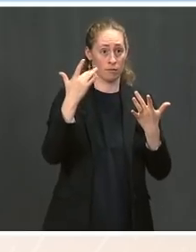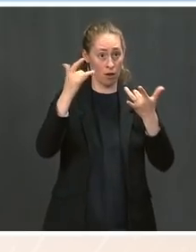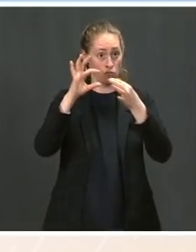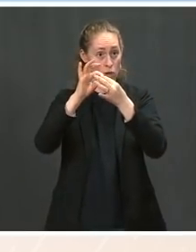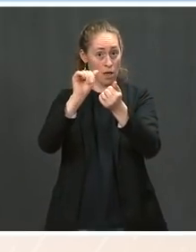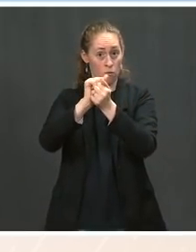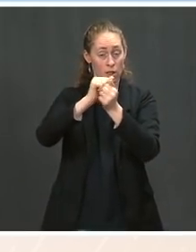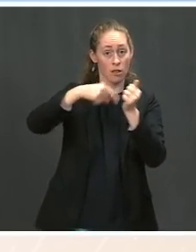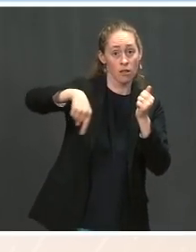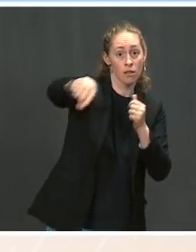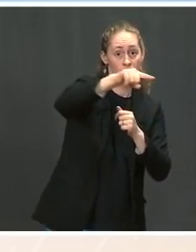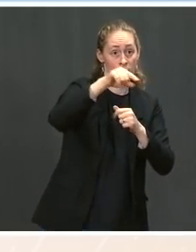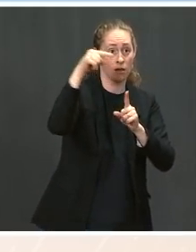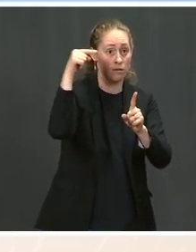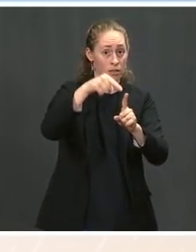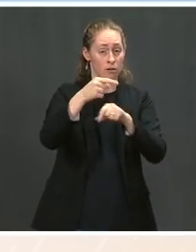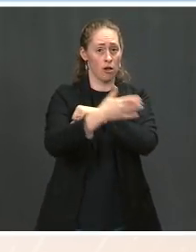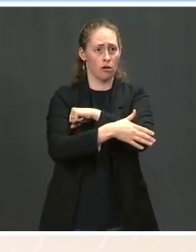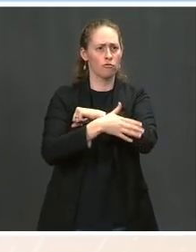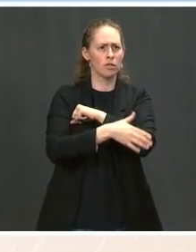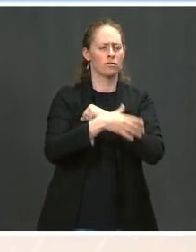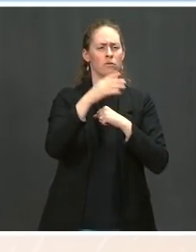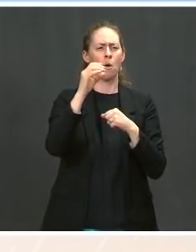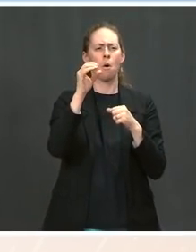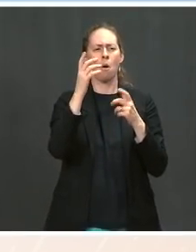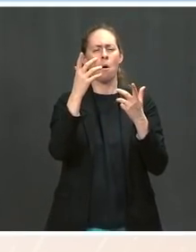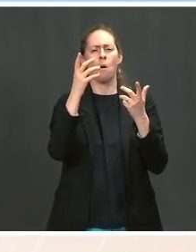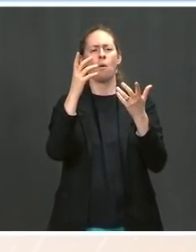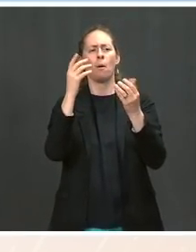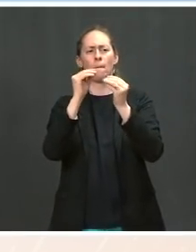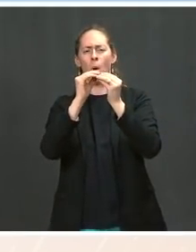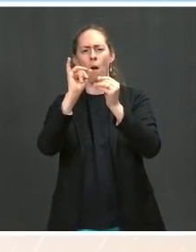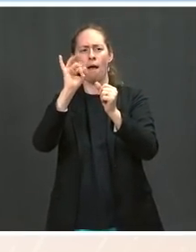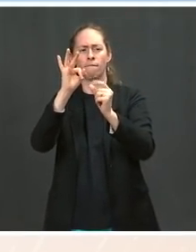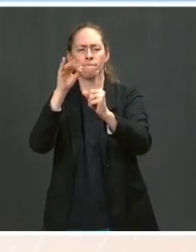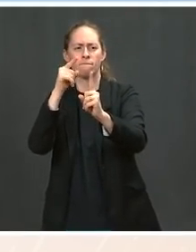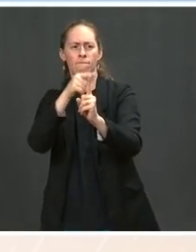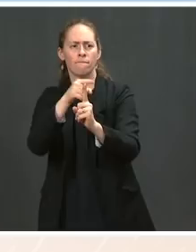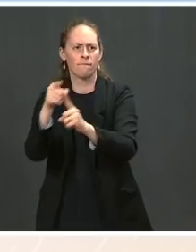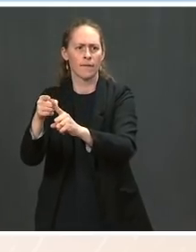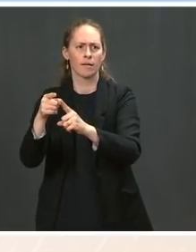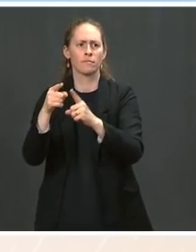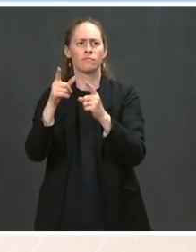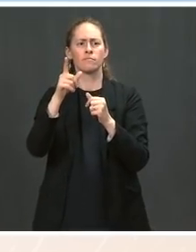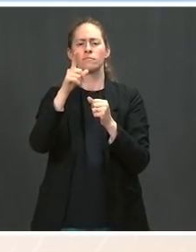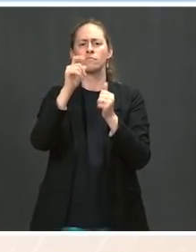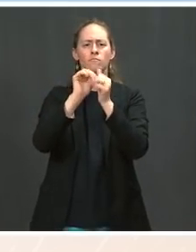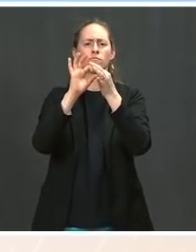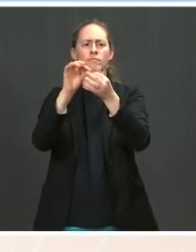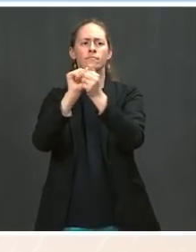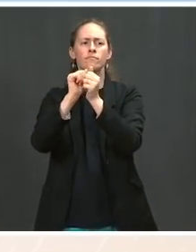to determine how we can deter travel, deter migrants from making the journey.